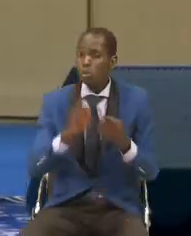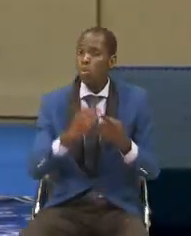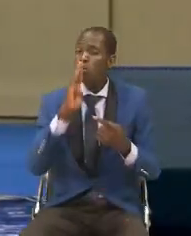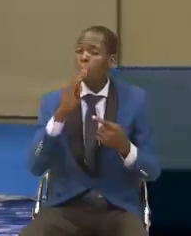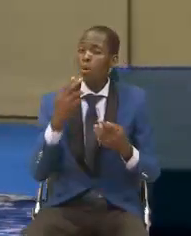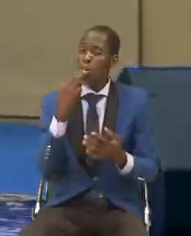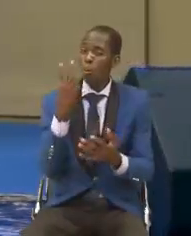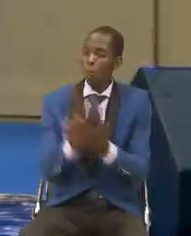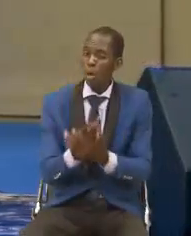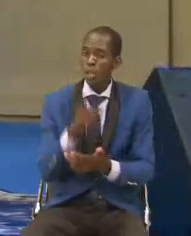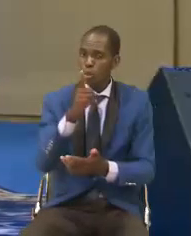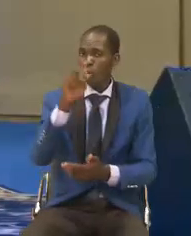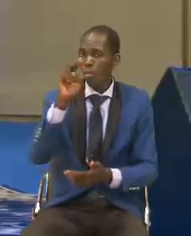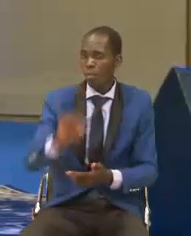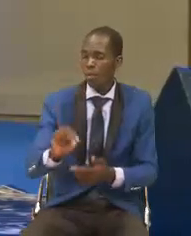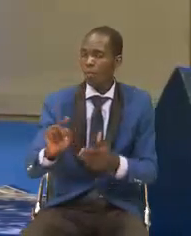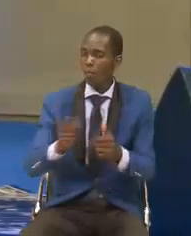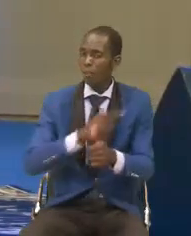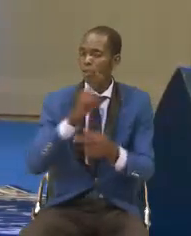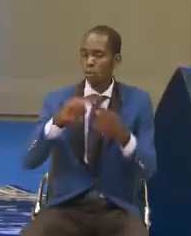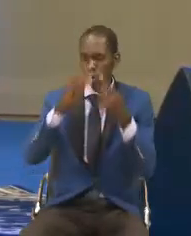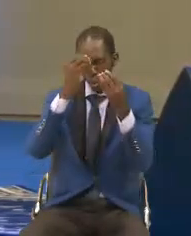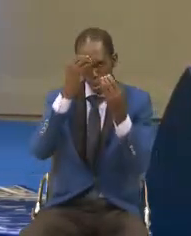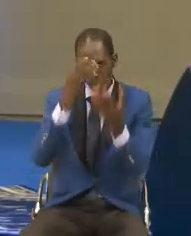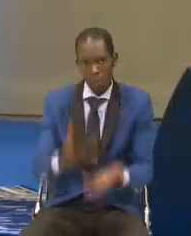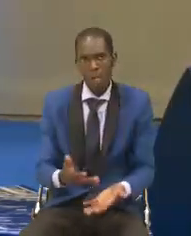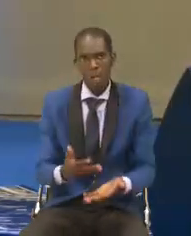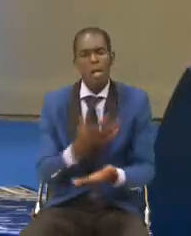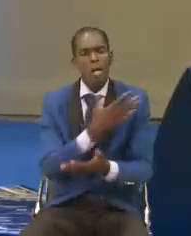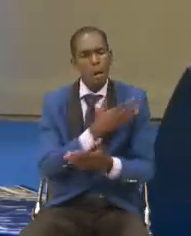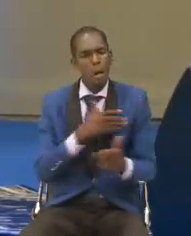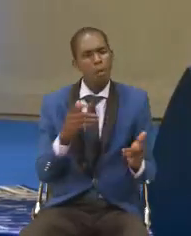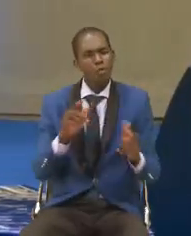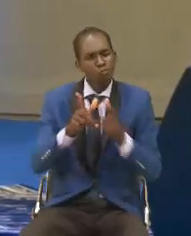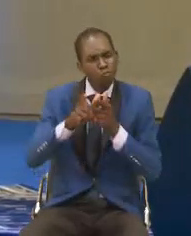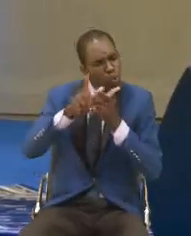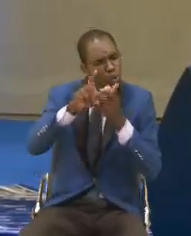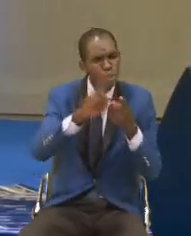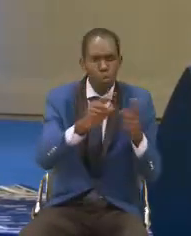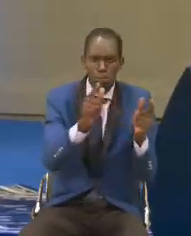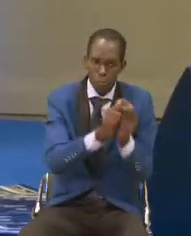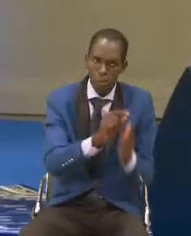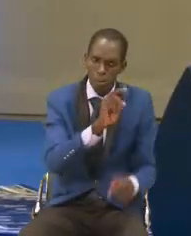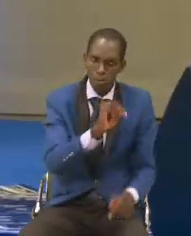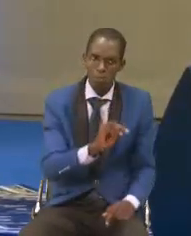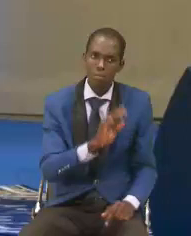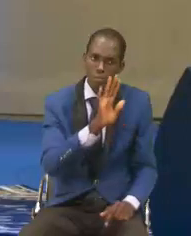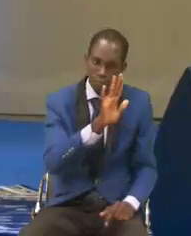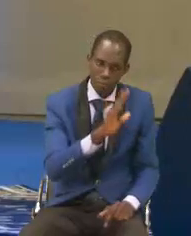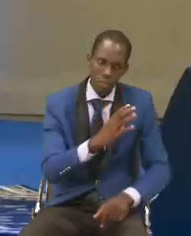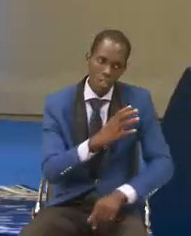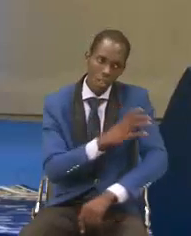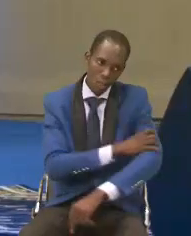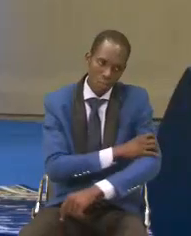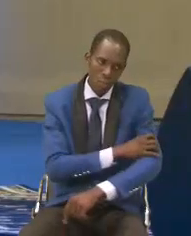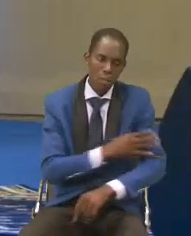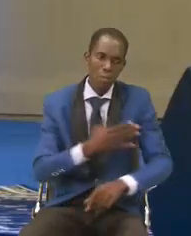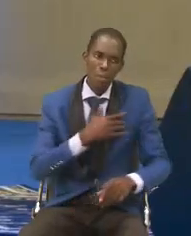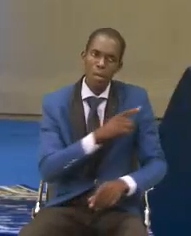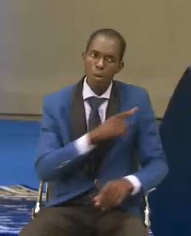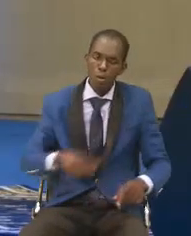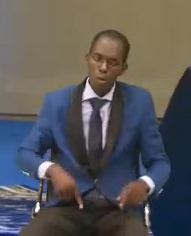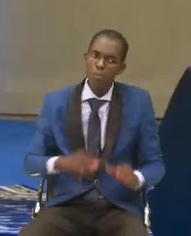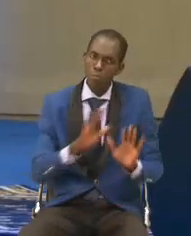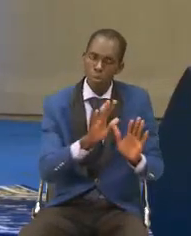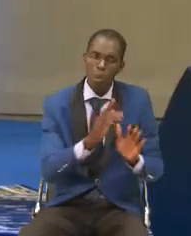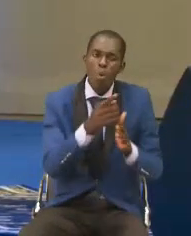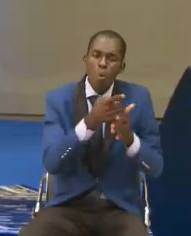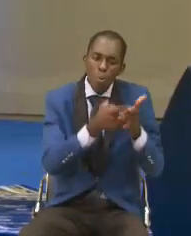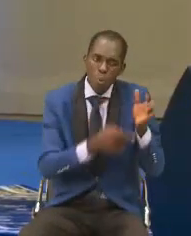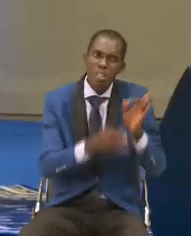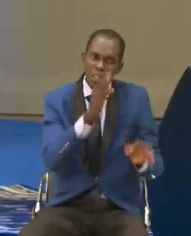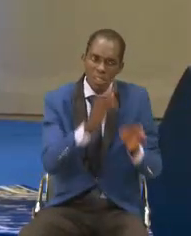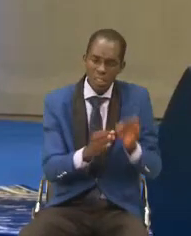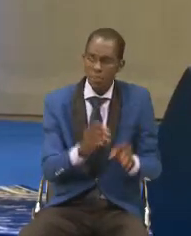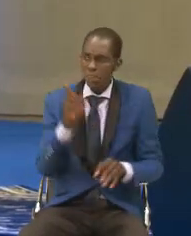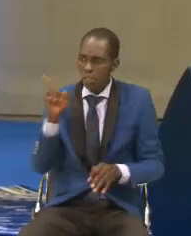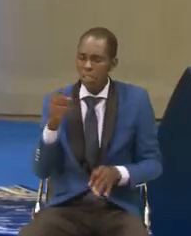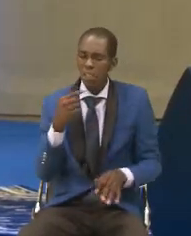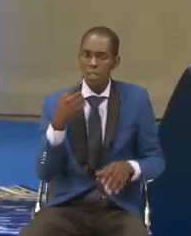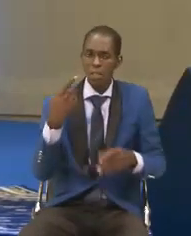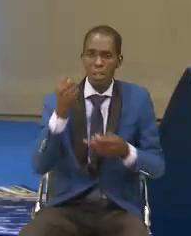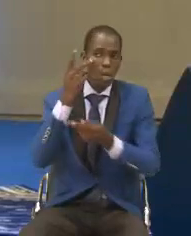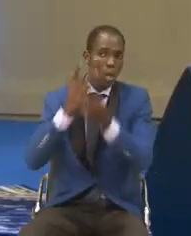servants knew to be well you have to obey and so they came and said my lord captain what is the man